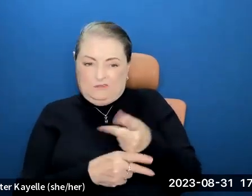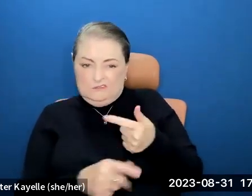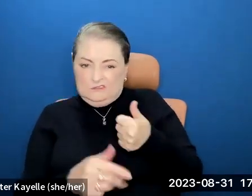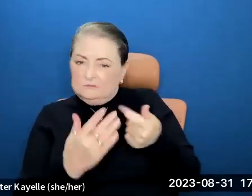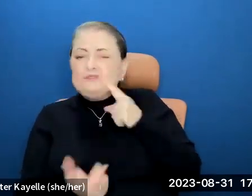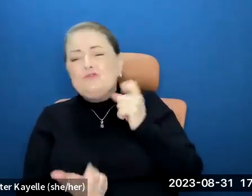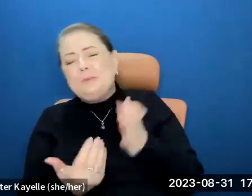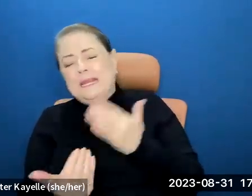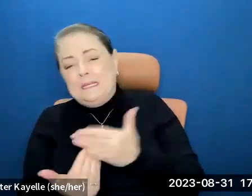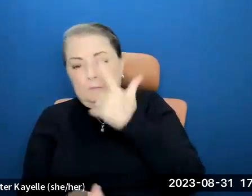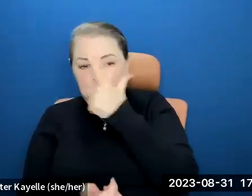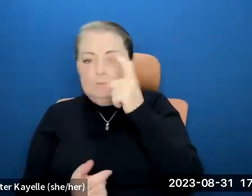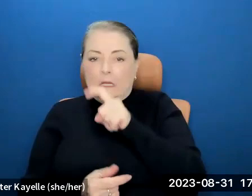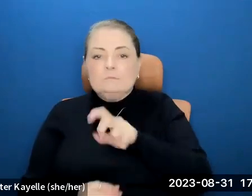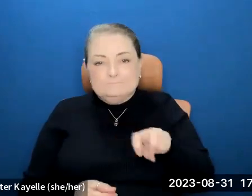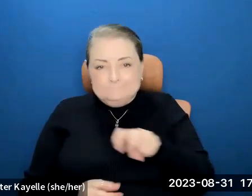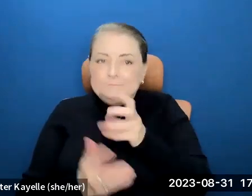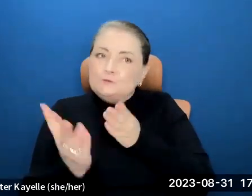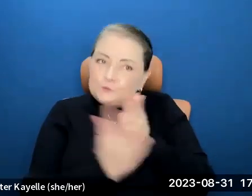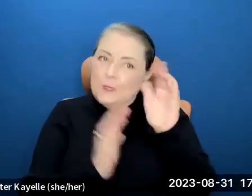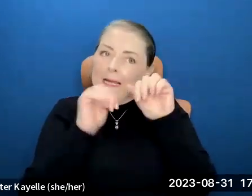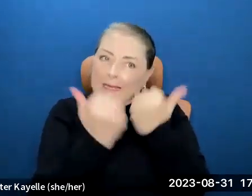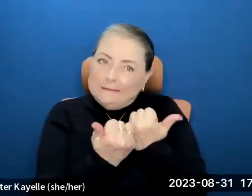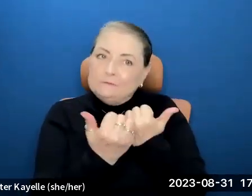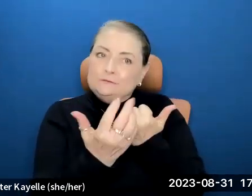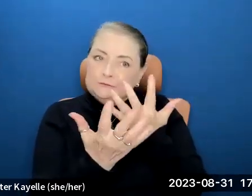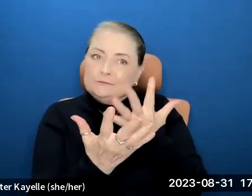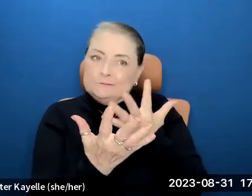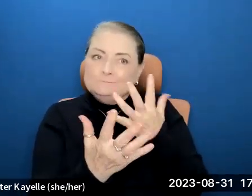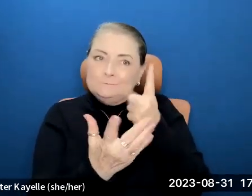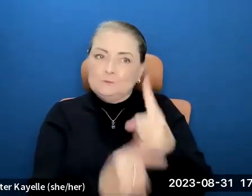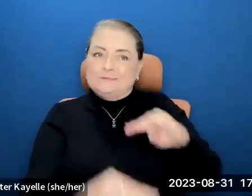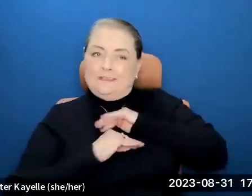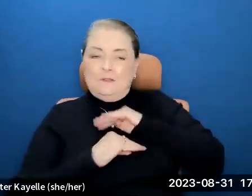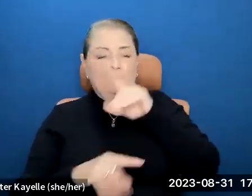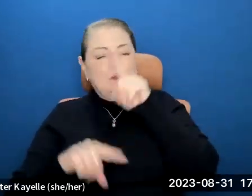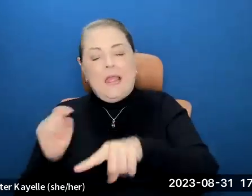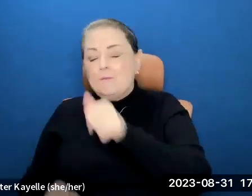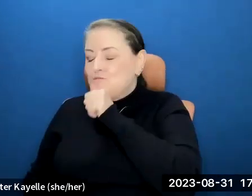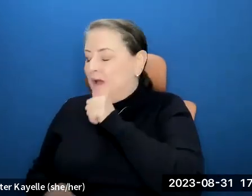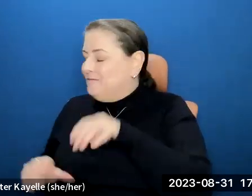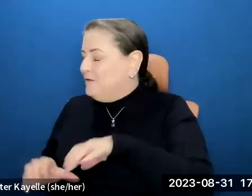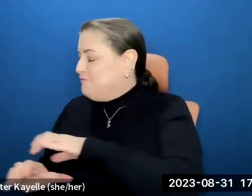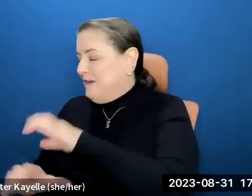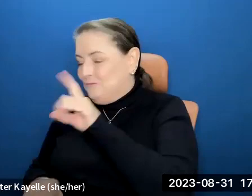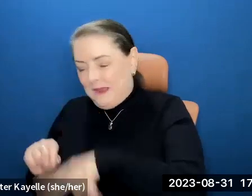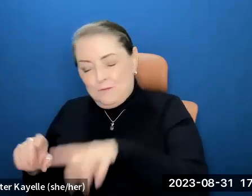easy because you have to go through one of these agencies to be able to do it uh the problem is that you can't do it within your private practice so you have to do more work up above and beyond